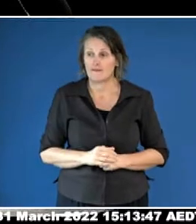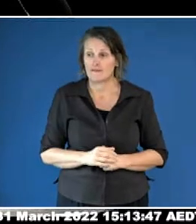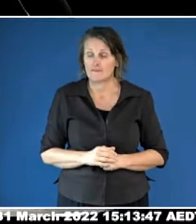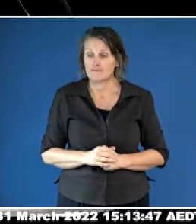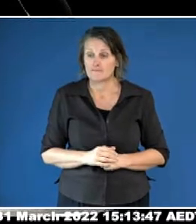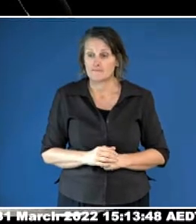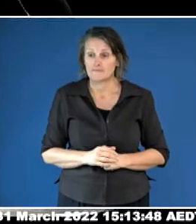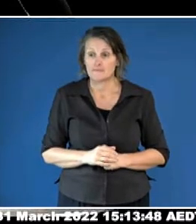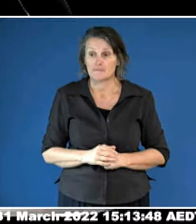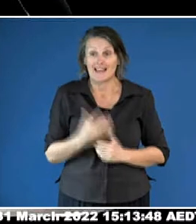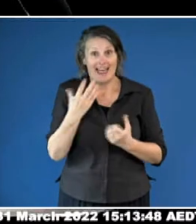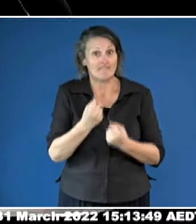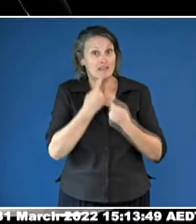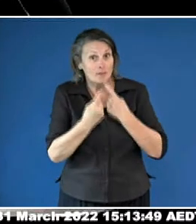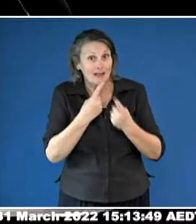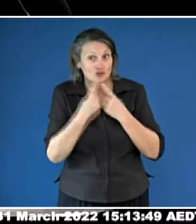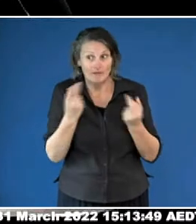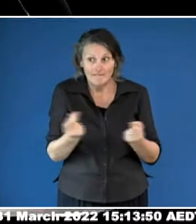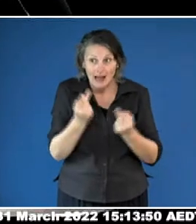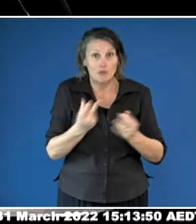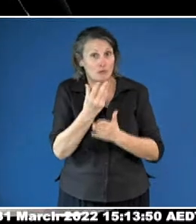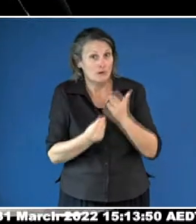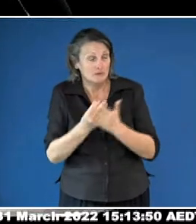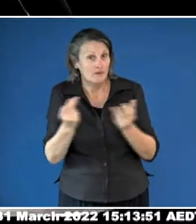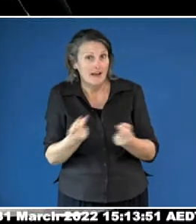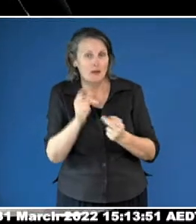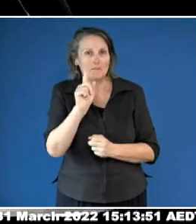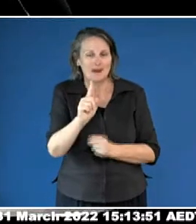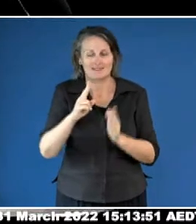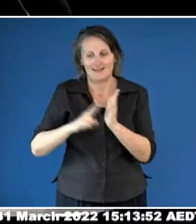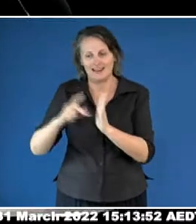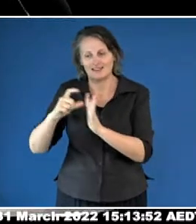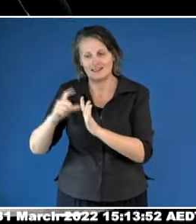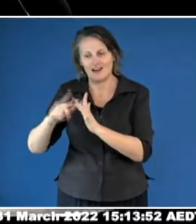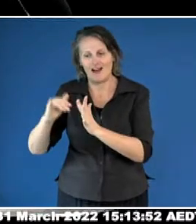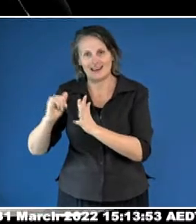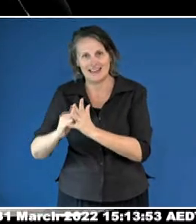resources and information. There needs to be better integration between the NDIS and specialist women services